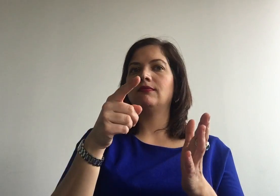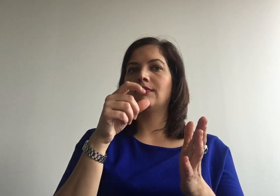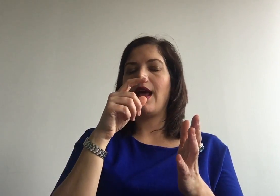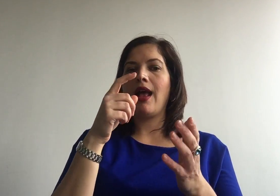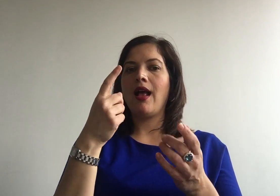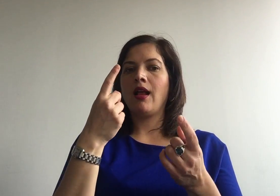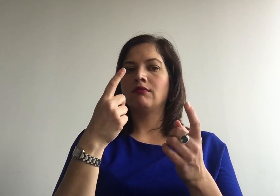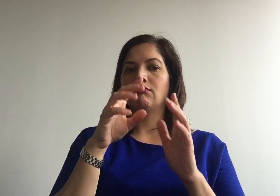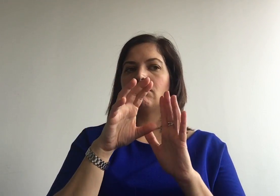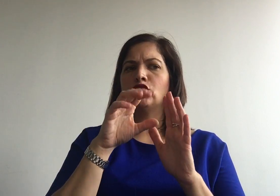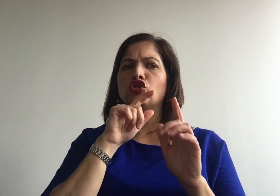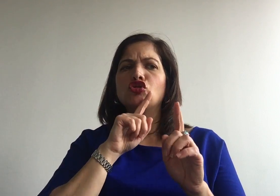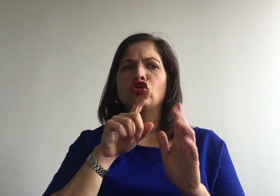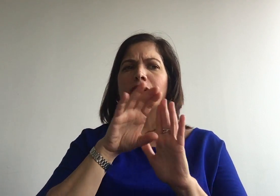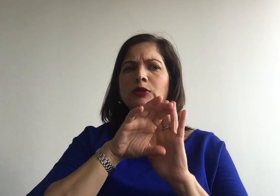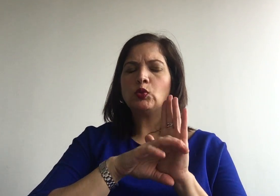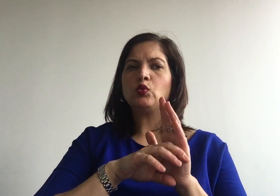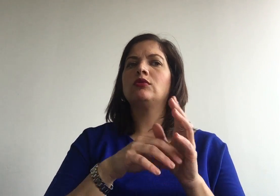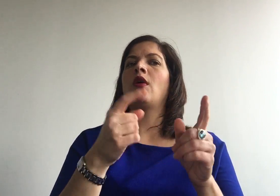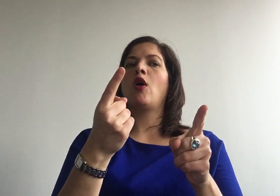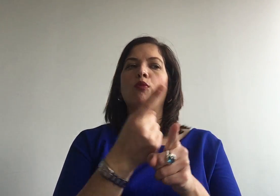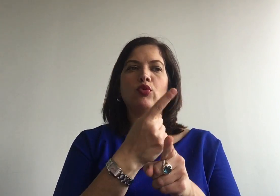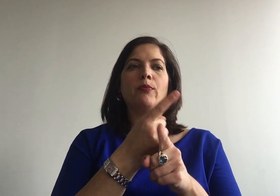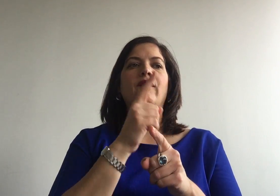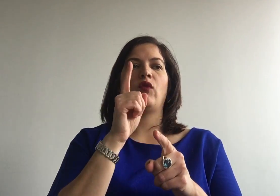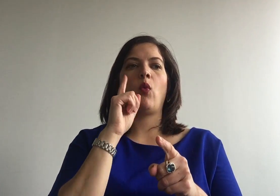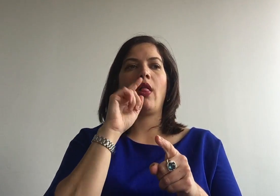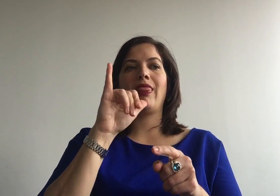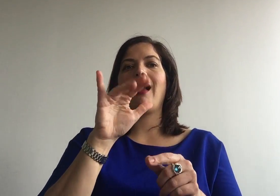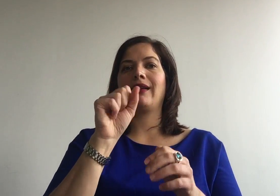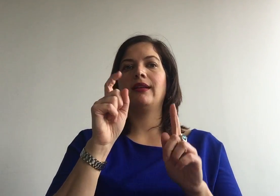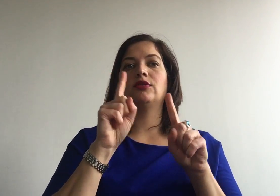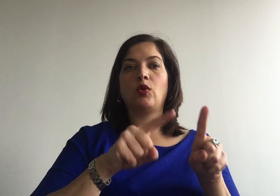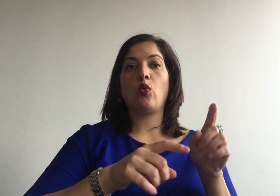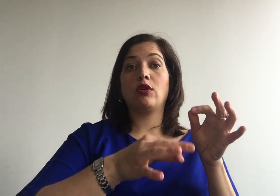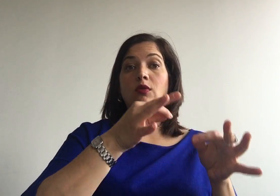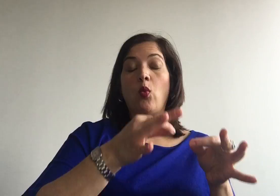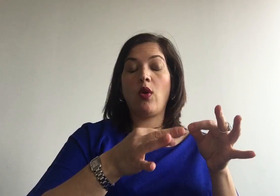whether or not that law is constitutional, it is appropriate for the judiciary to make that decision.